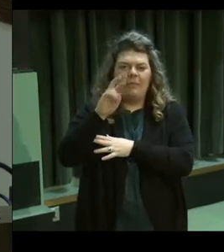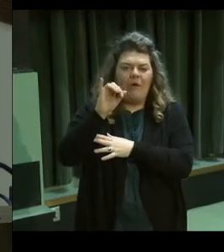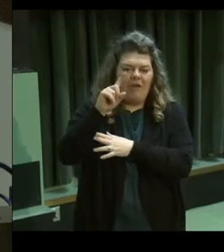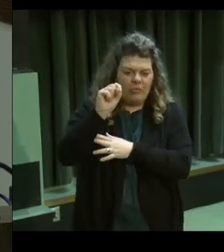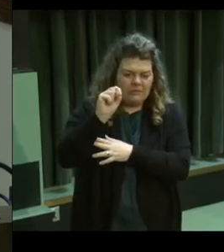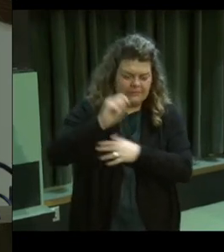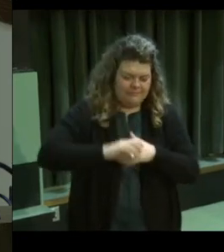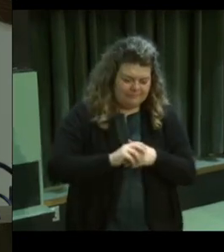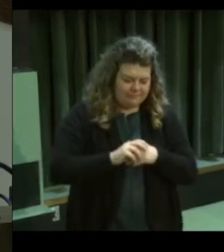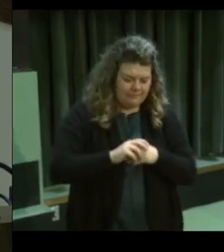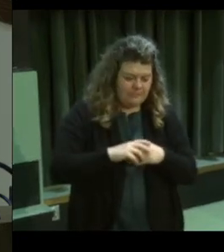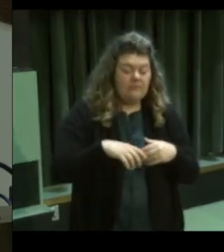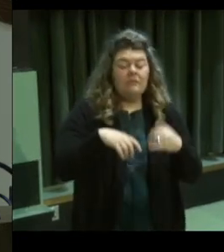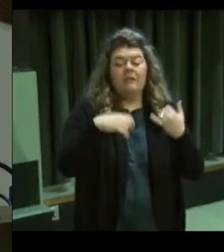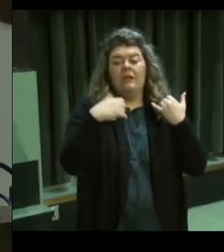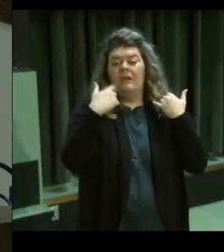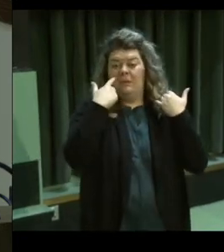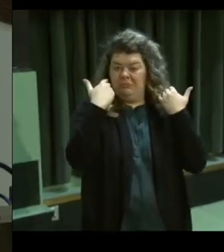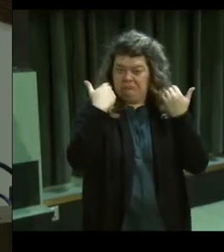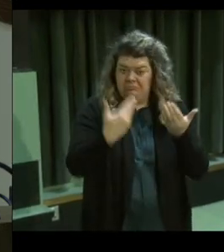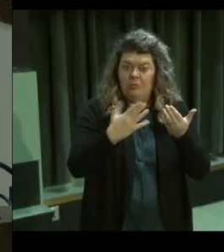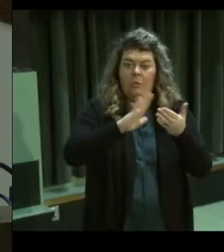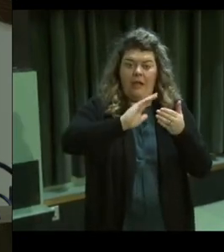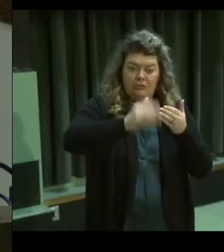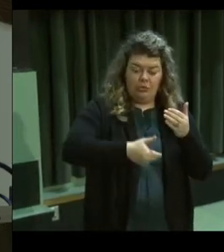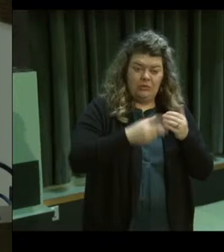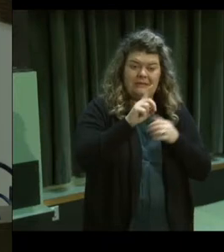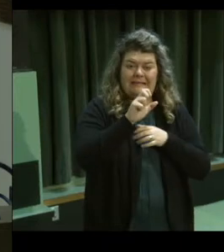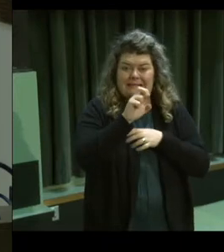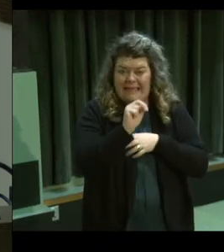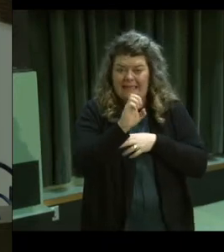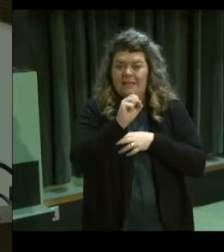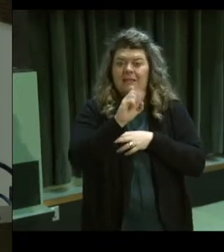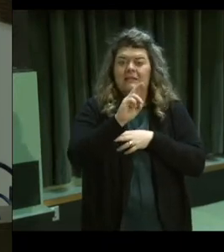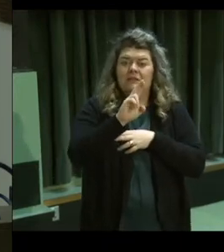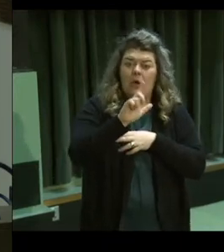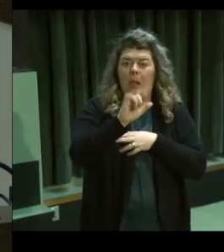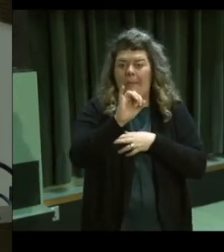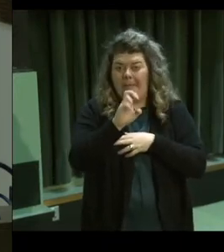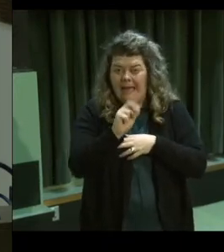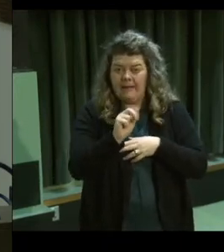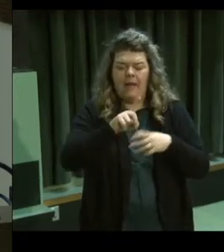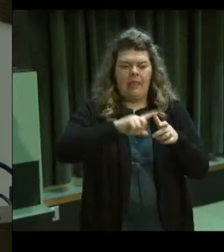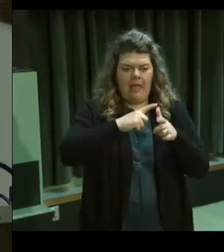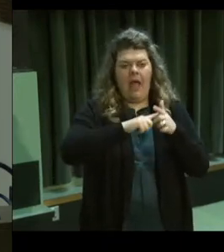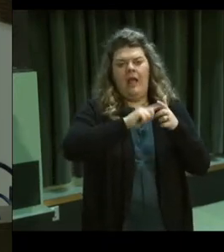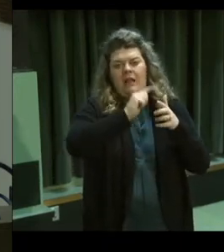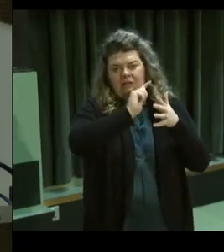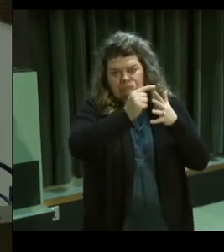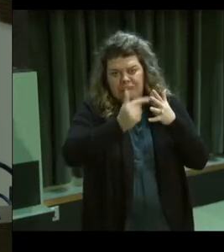of Rackham Graduate School. So So we will first introduce Dean